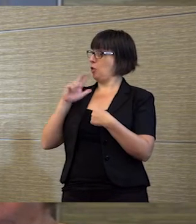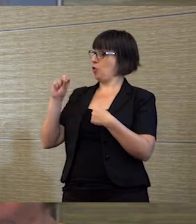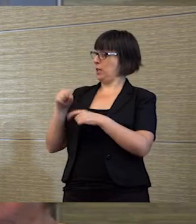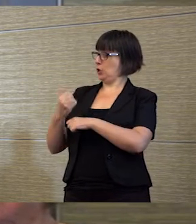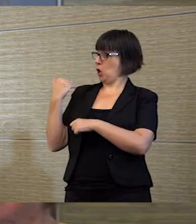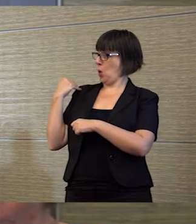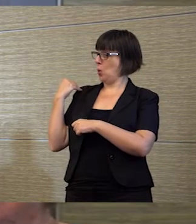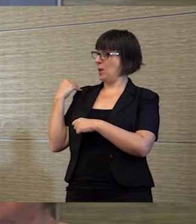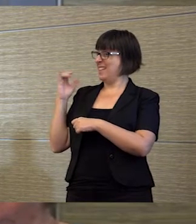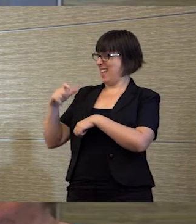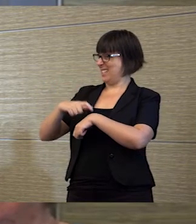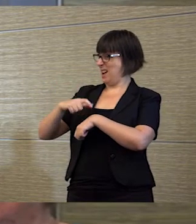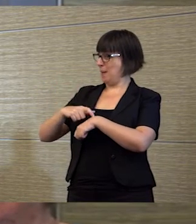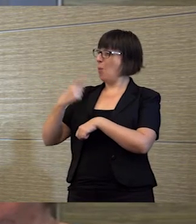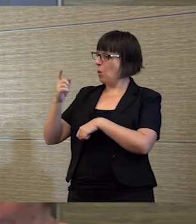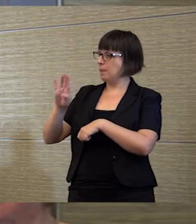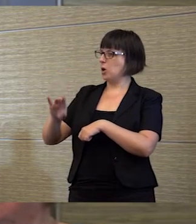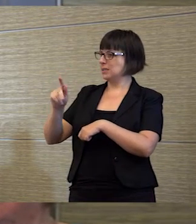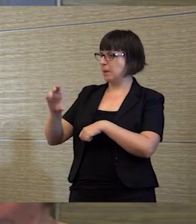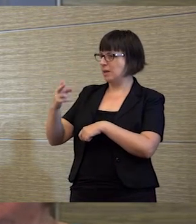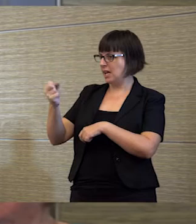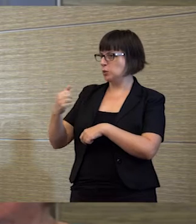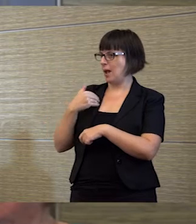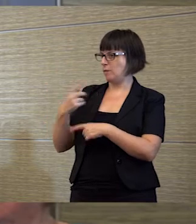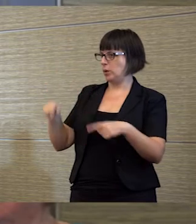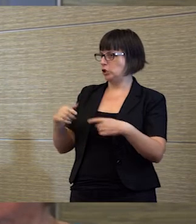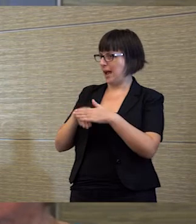30 years ago, there was only one Boston public high school that had wheelchair